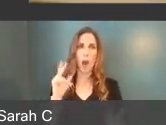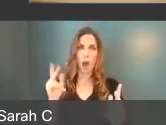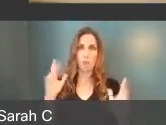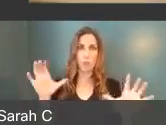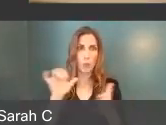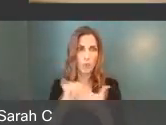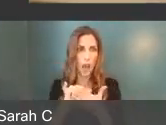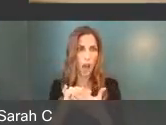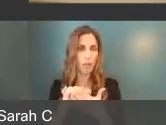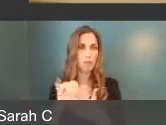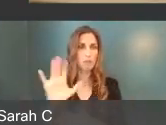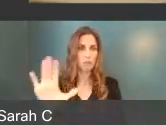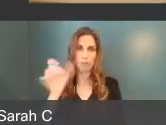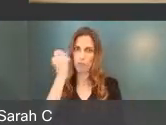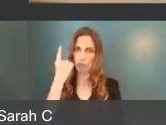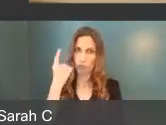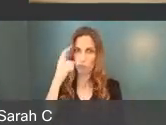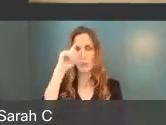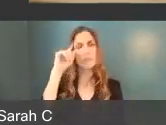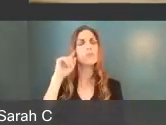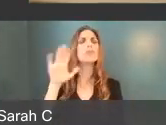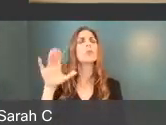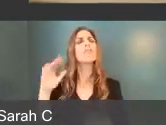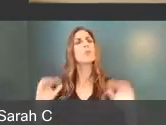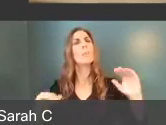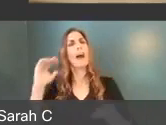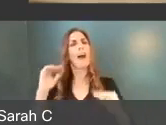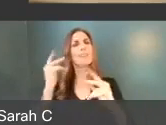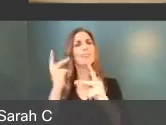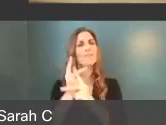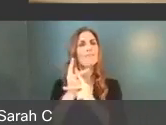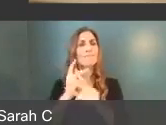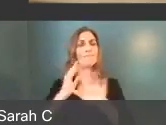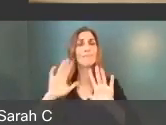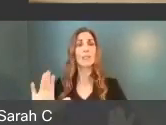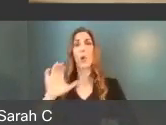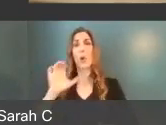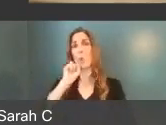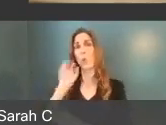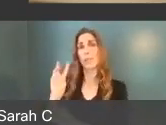and what we have to try to balance here is the fact that people at 65 years of age and older